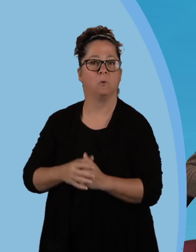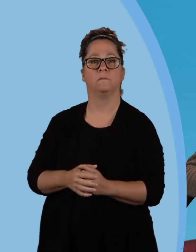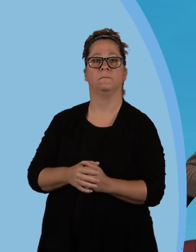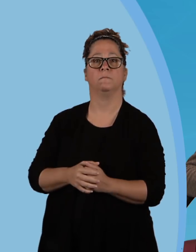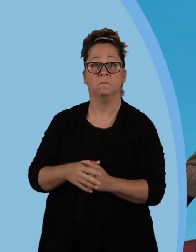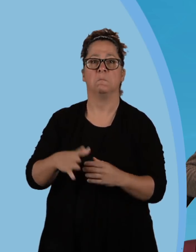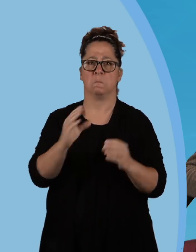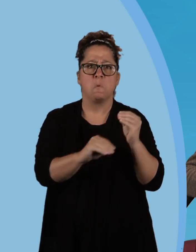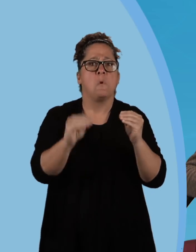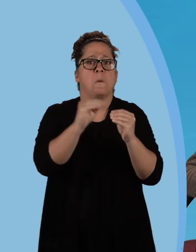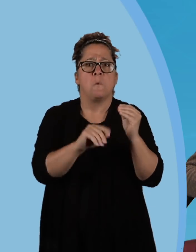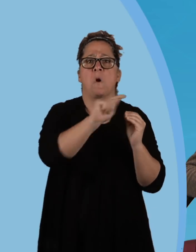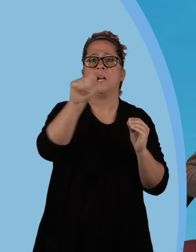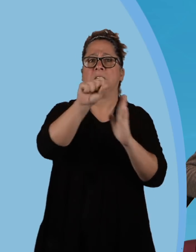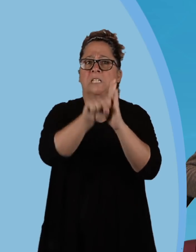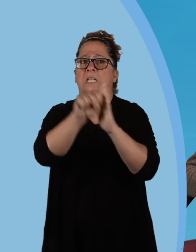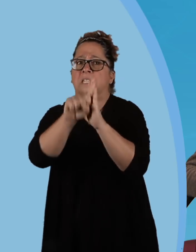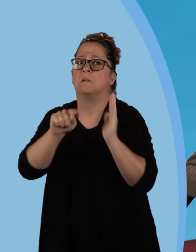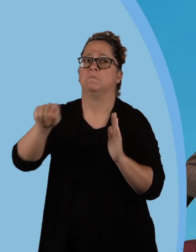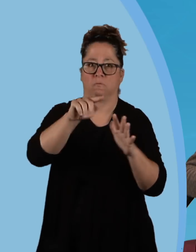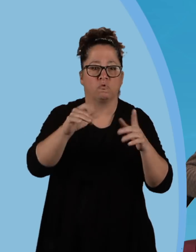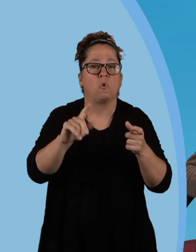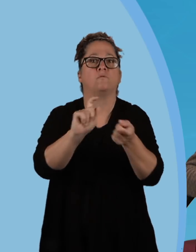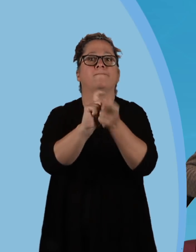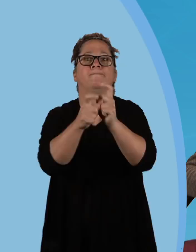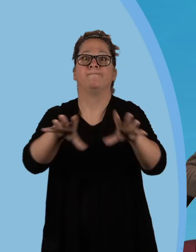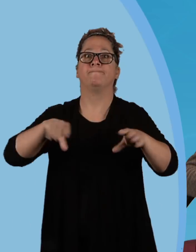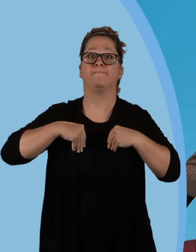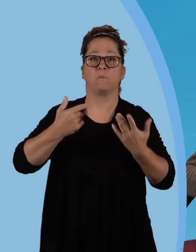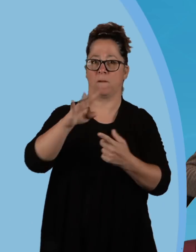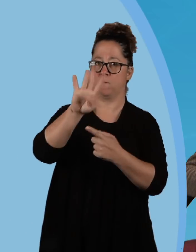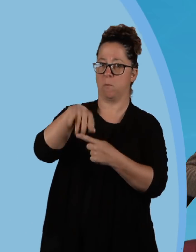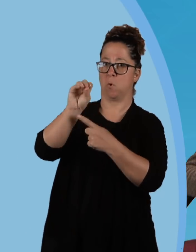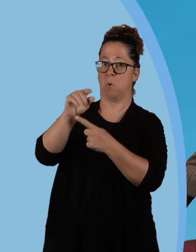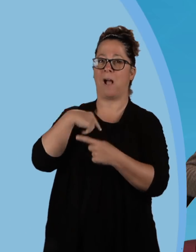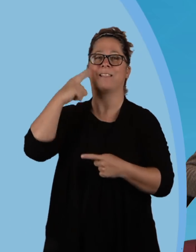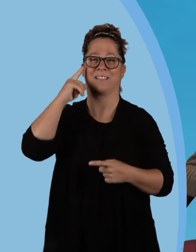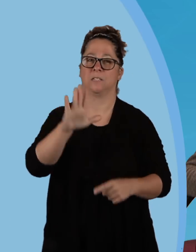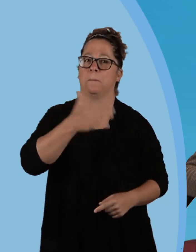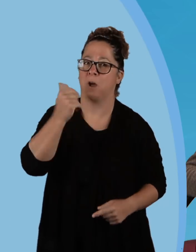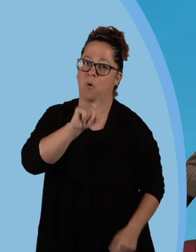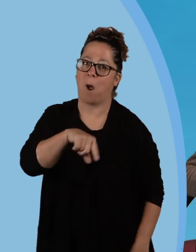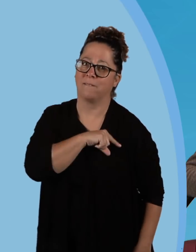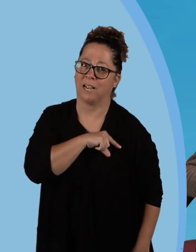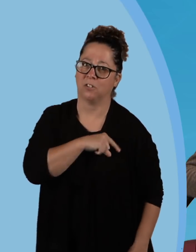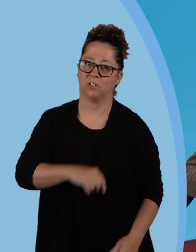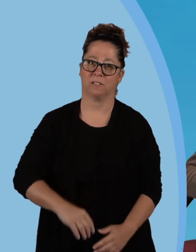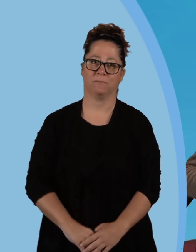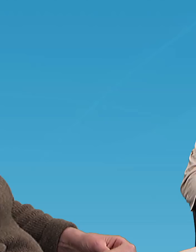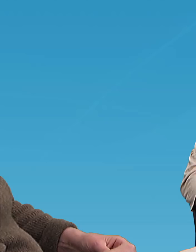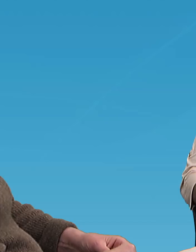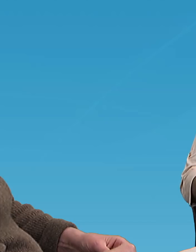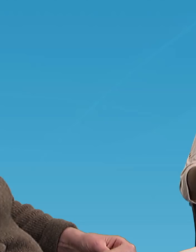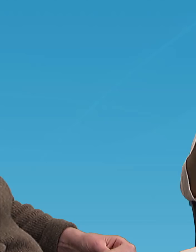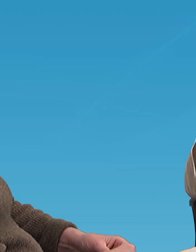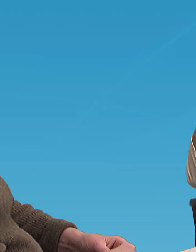and more and more states are starting to adopt a 4.0, which I think is a better qualification.